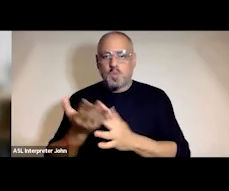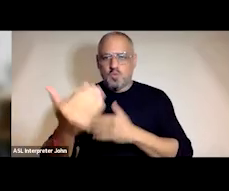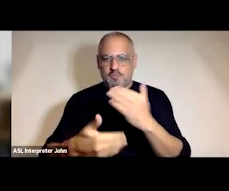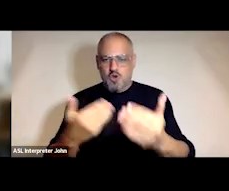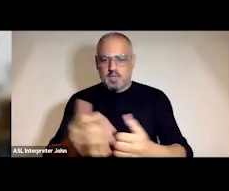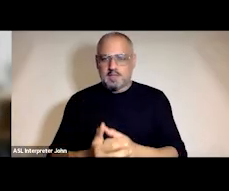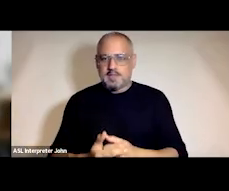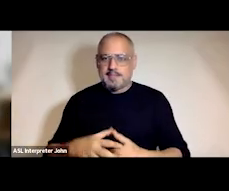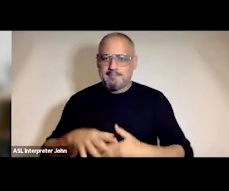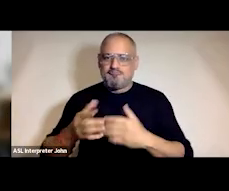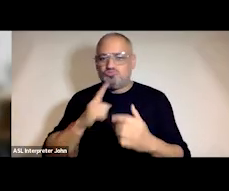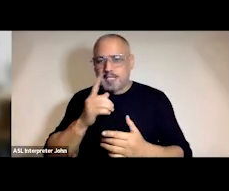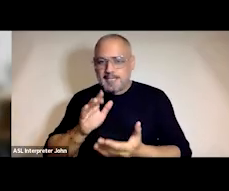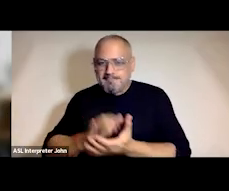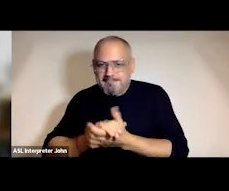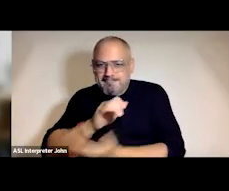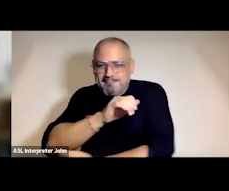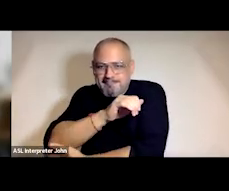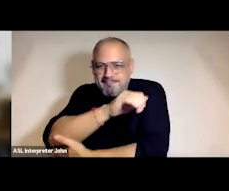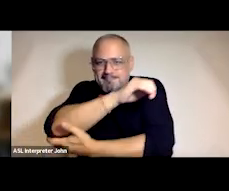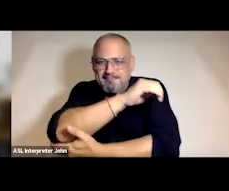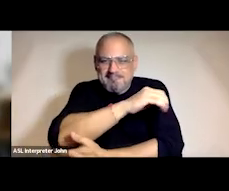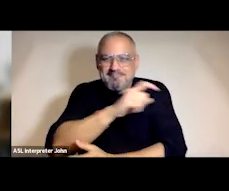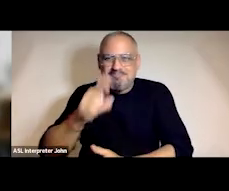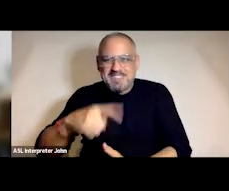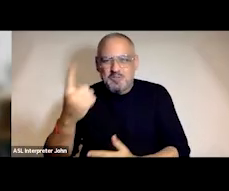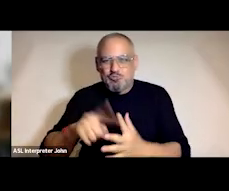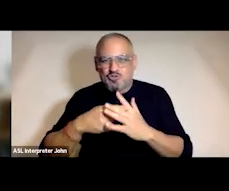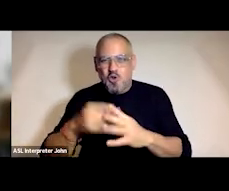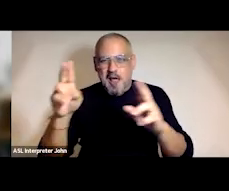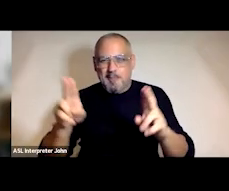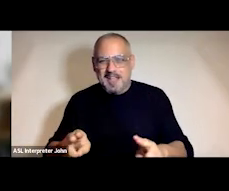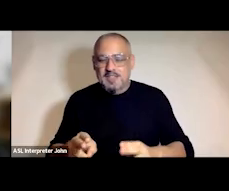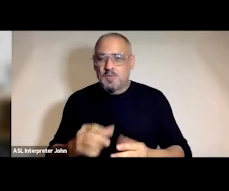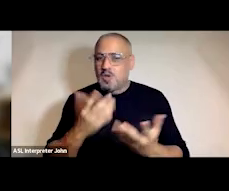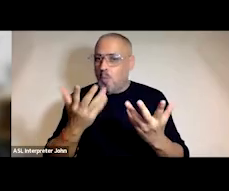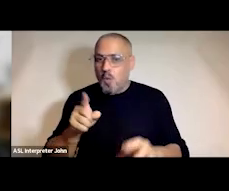and hold your hand as much as you need it as you get started on applications. We do not want you to feel alone.